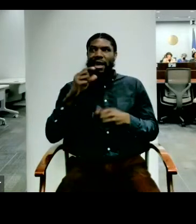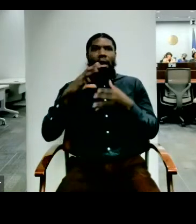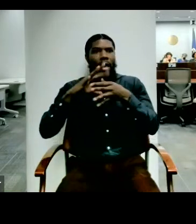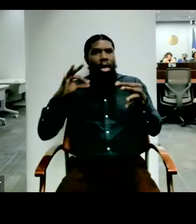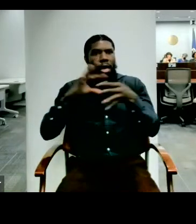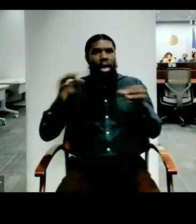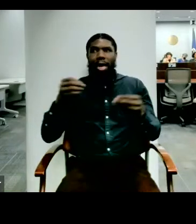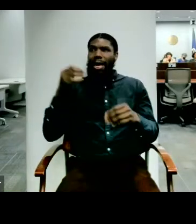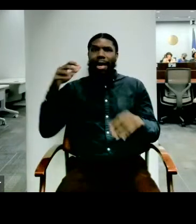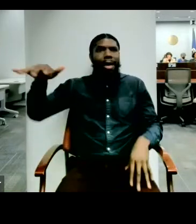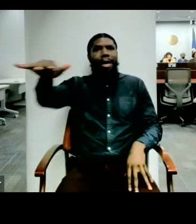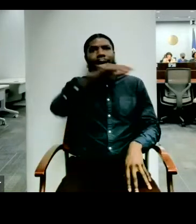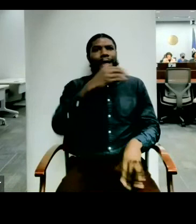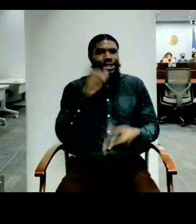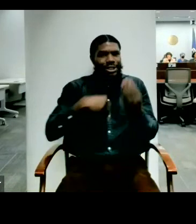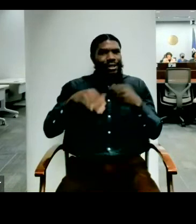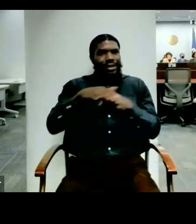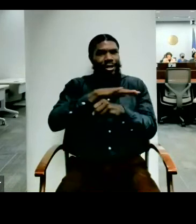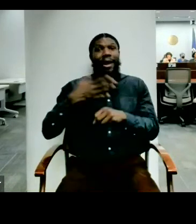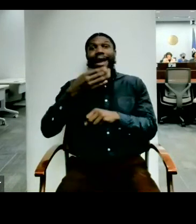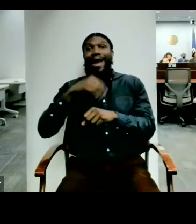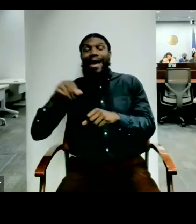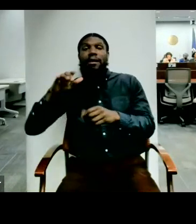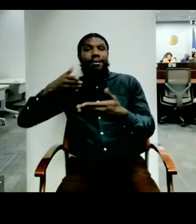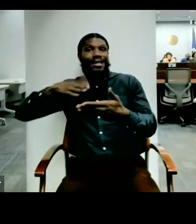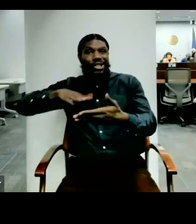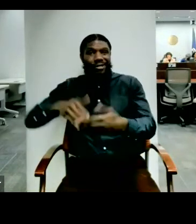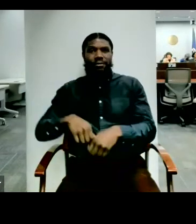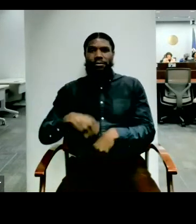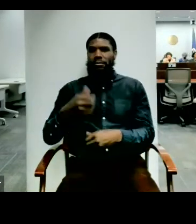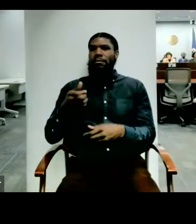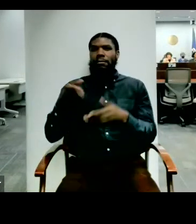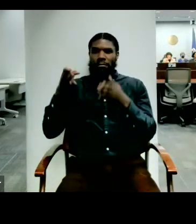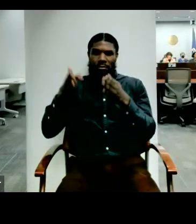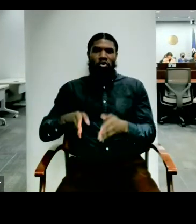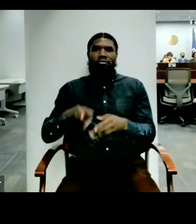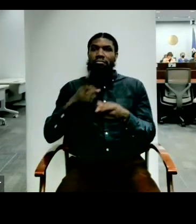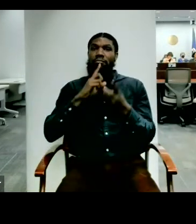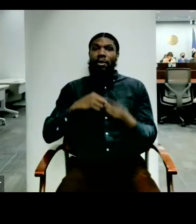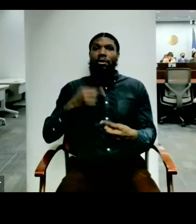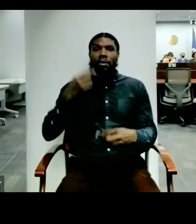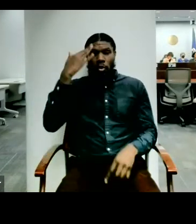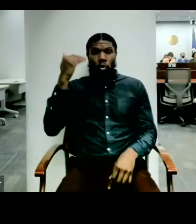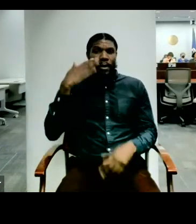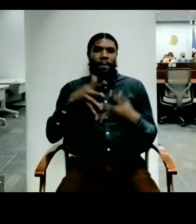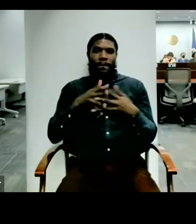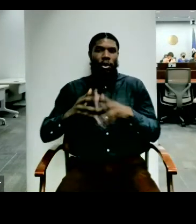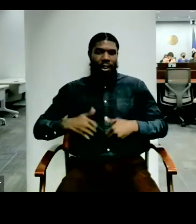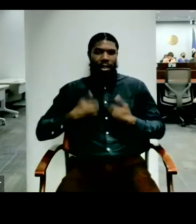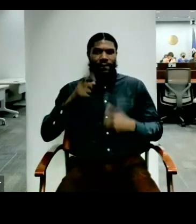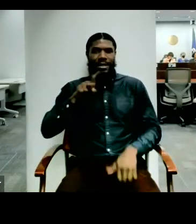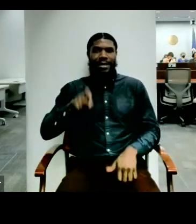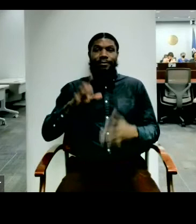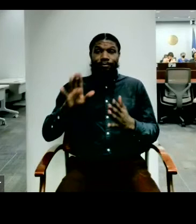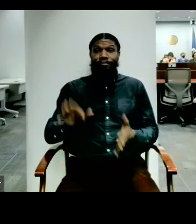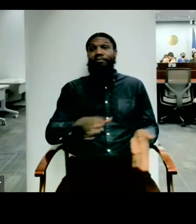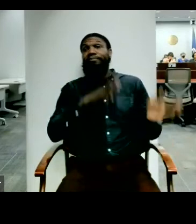This was reported by a Korean American in, also in Texas. Of the third cat doer, a patient called